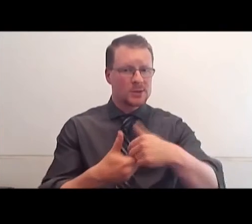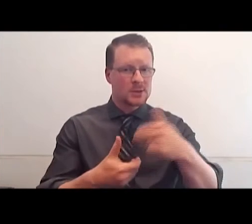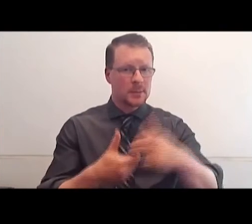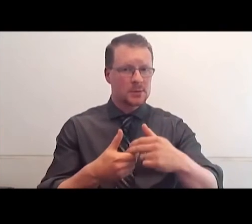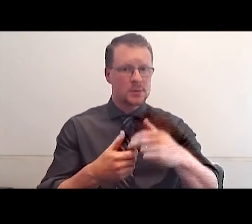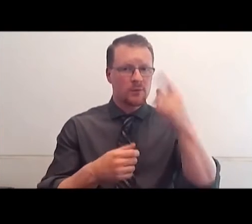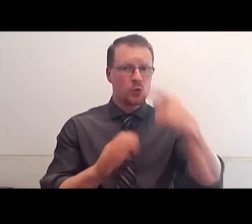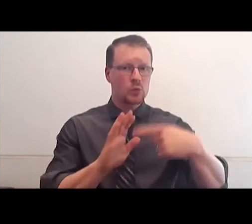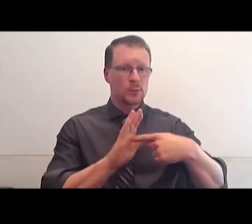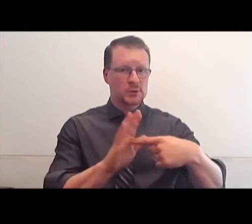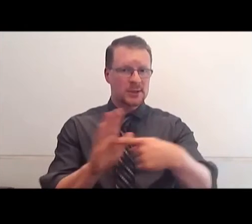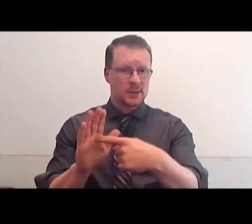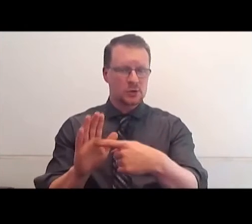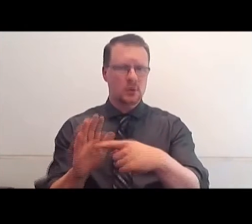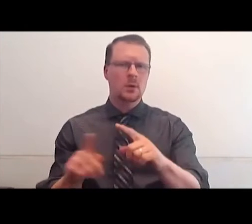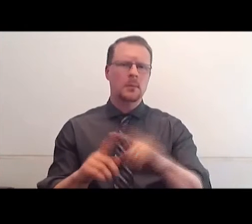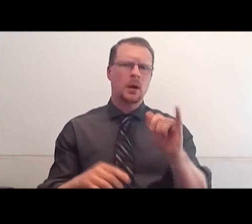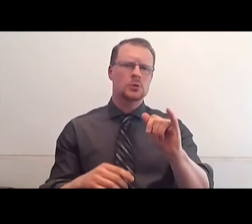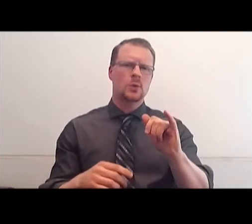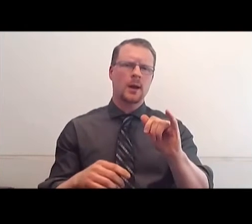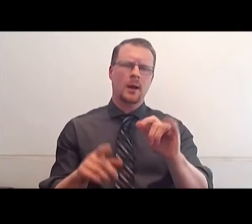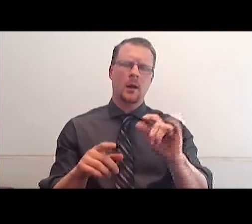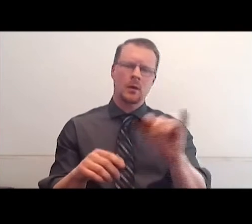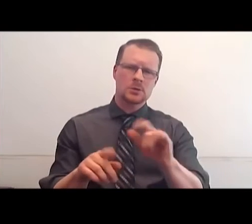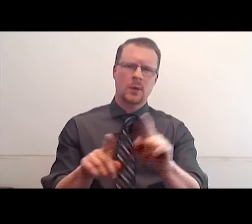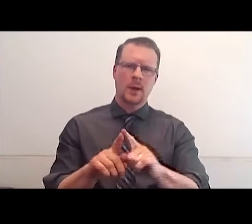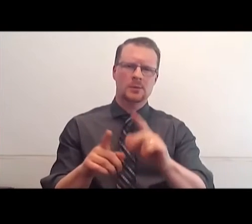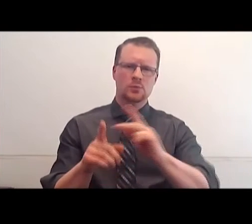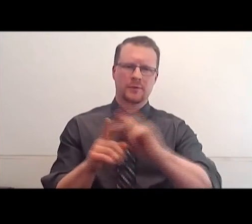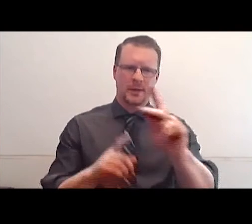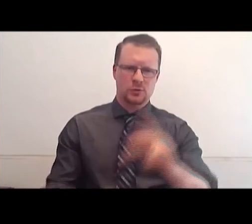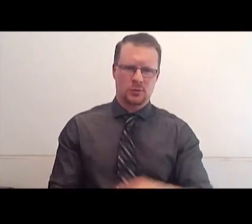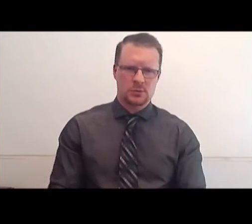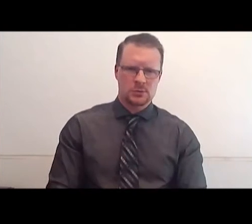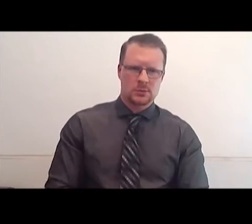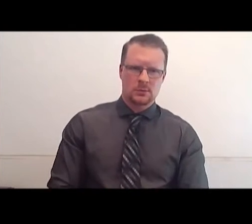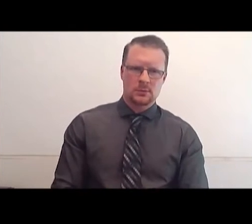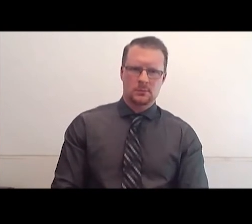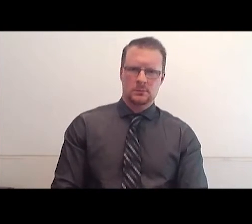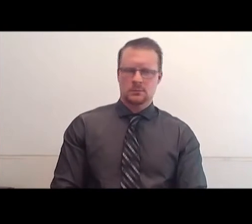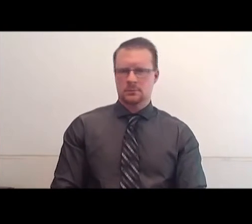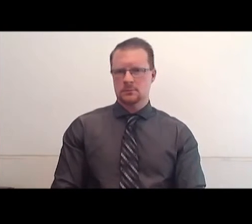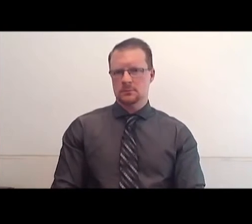Not only as participants for representation, but also as professionals.